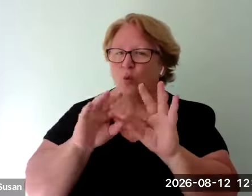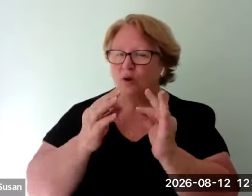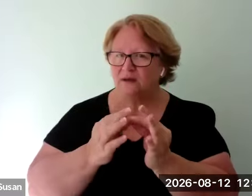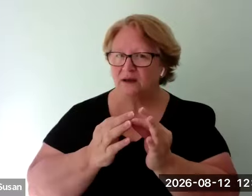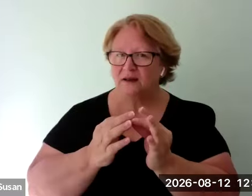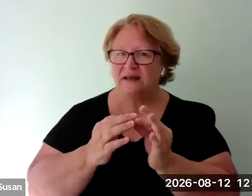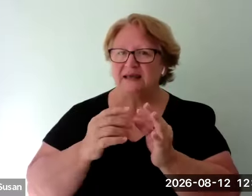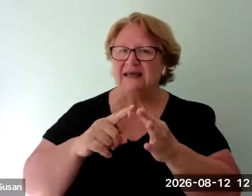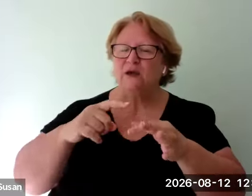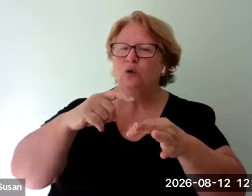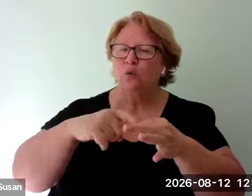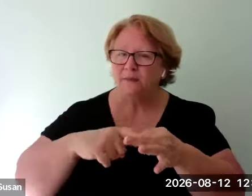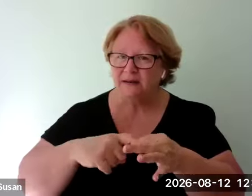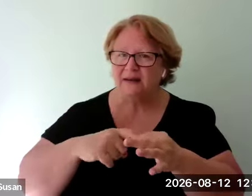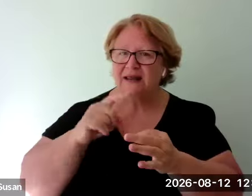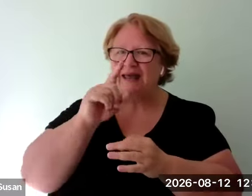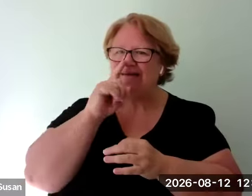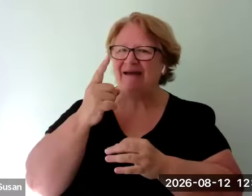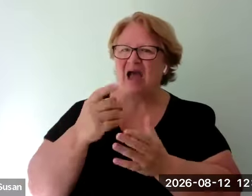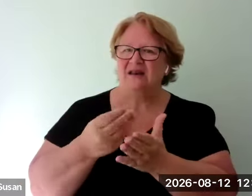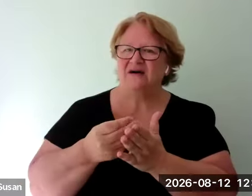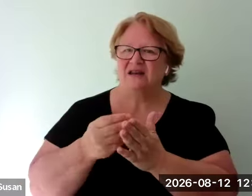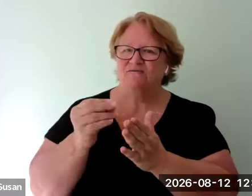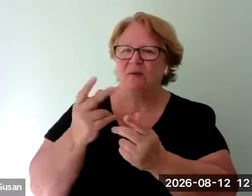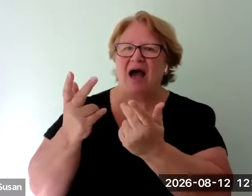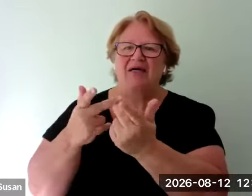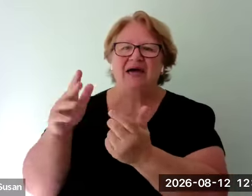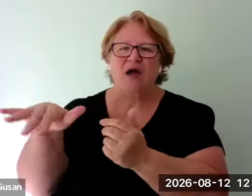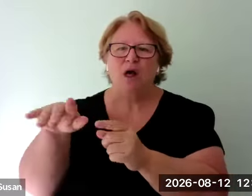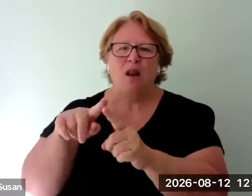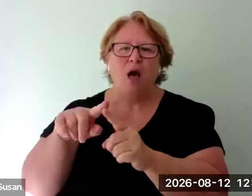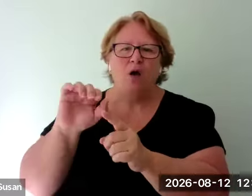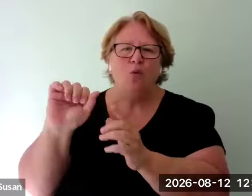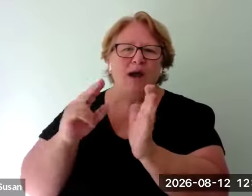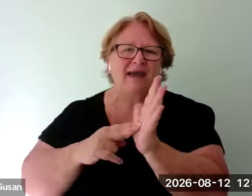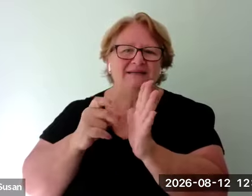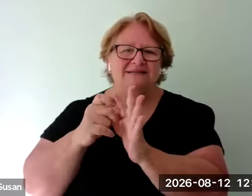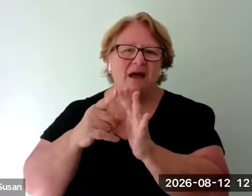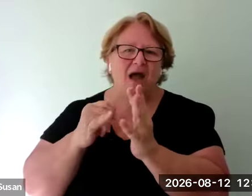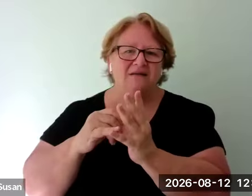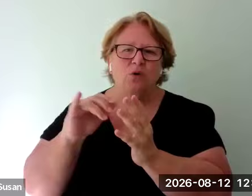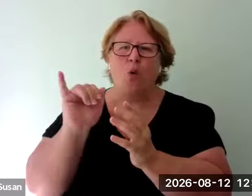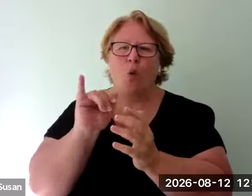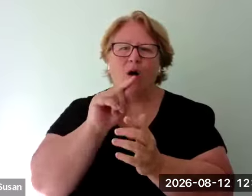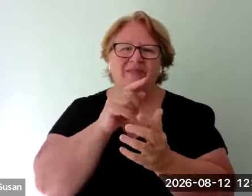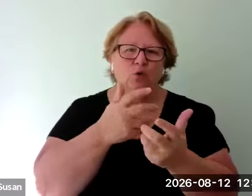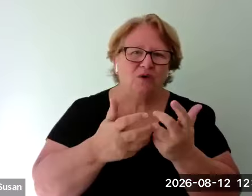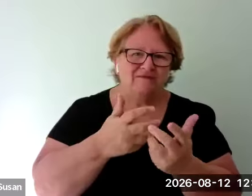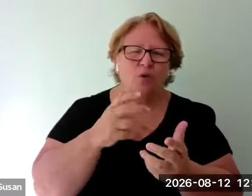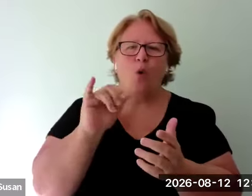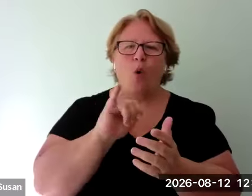. Placements or collaborations with a disability representative organisation. Equipment that cannot be